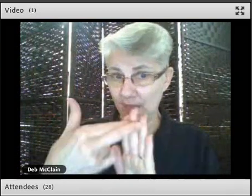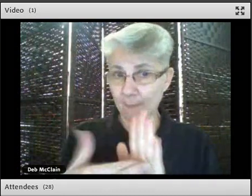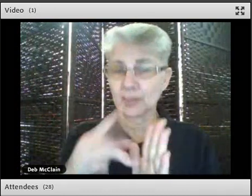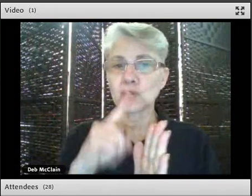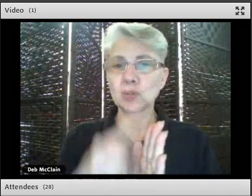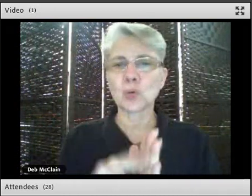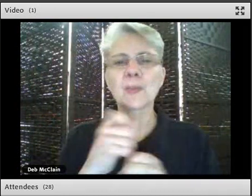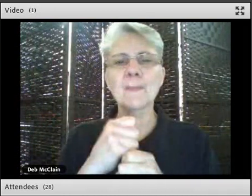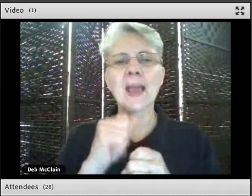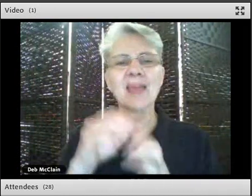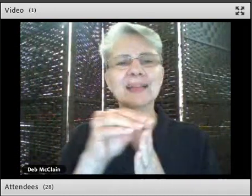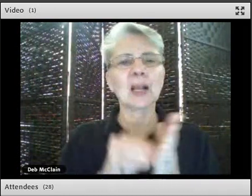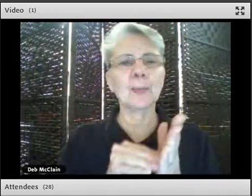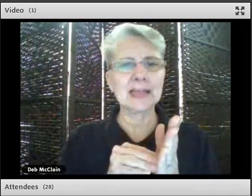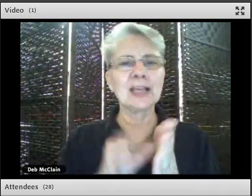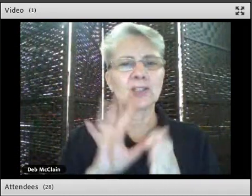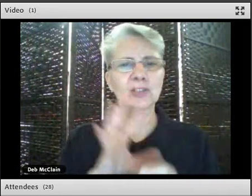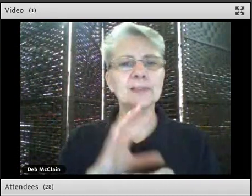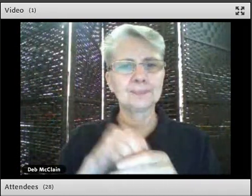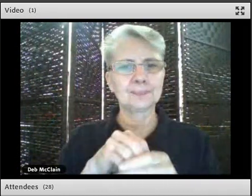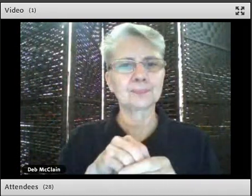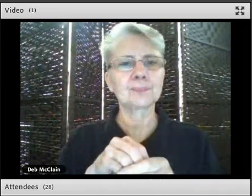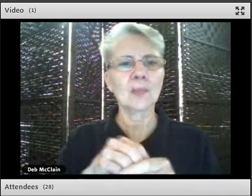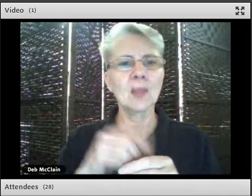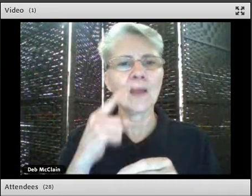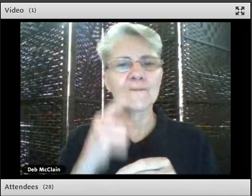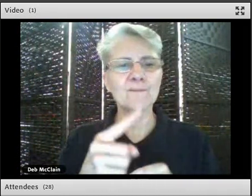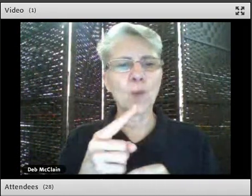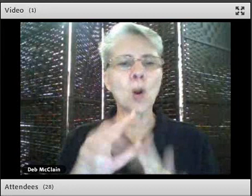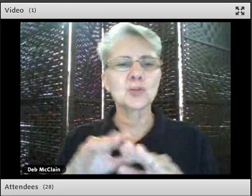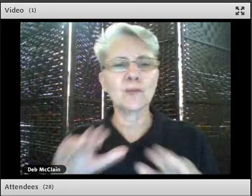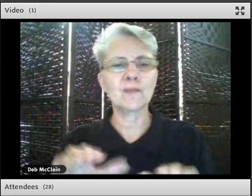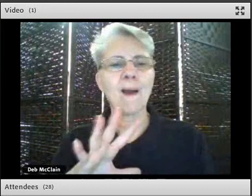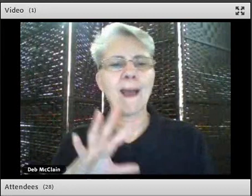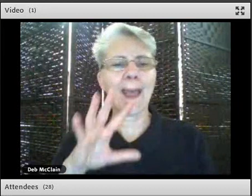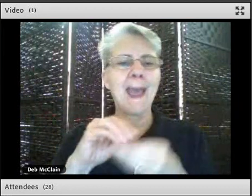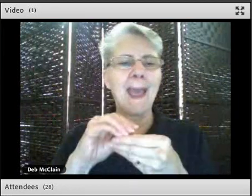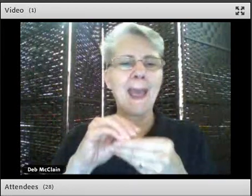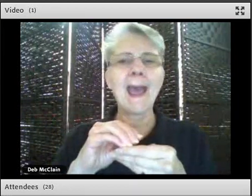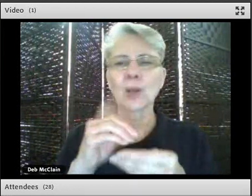Usually, there's not always good intended audience information